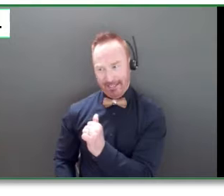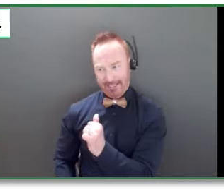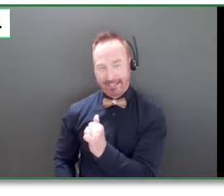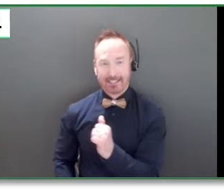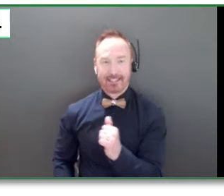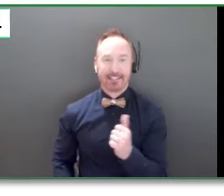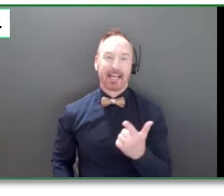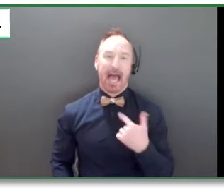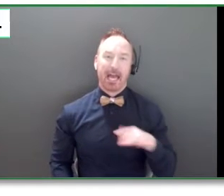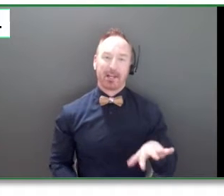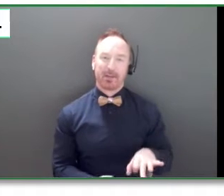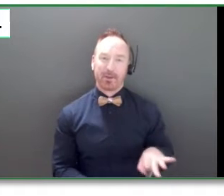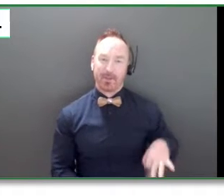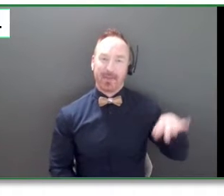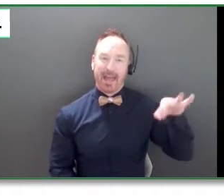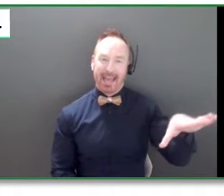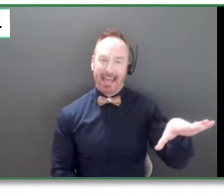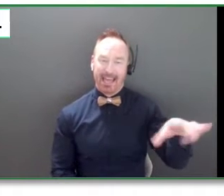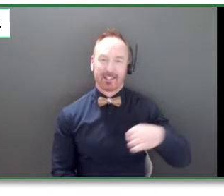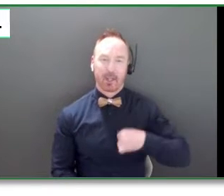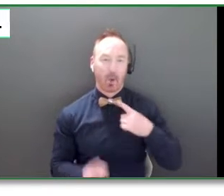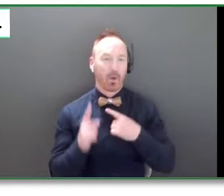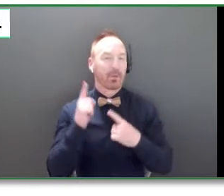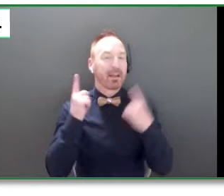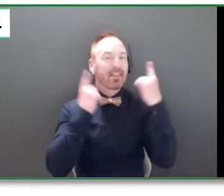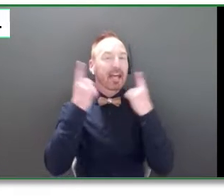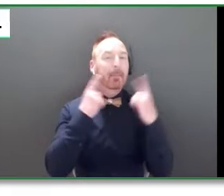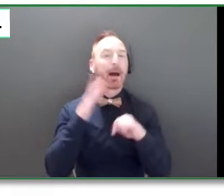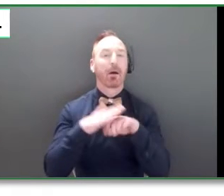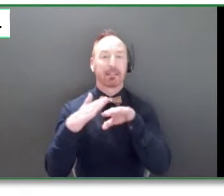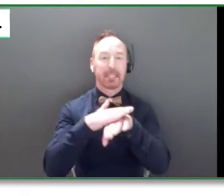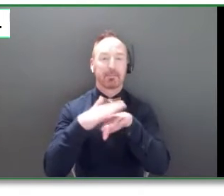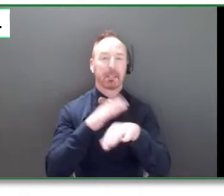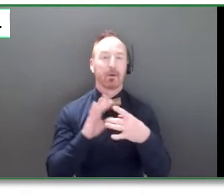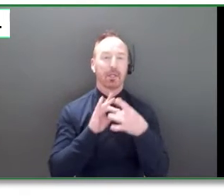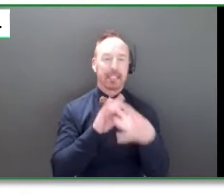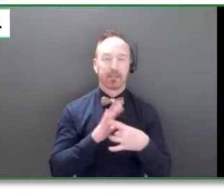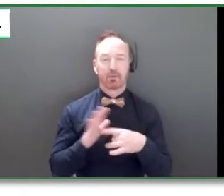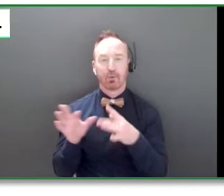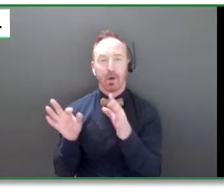we need to consider costs and advocate to our